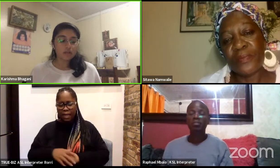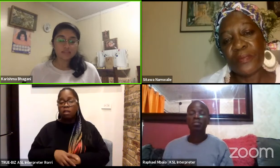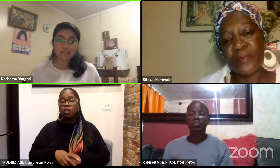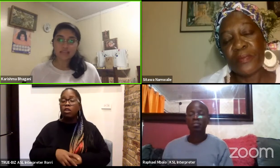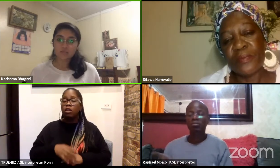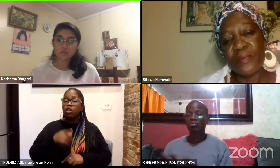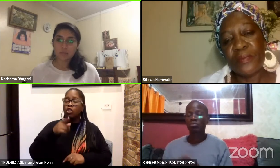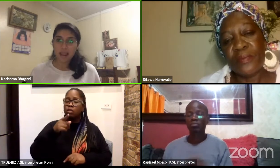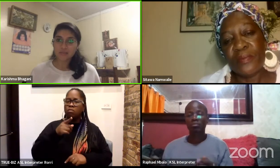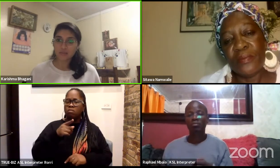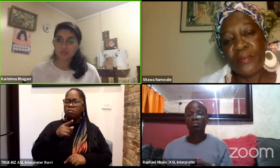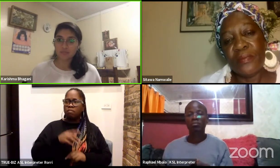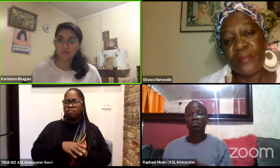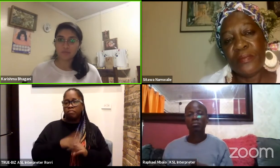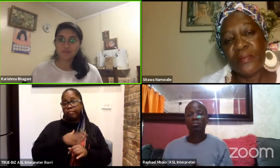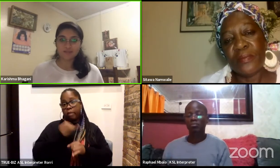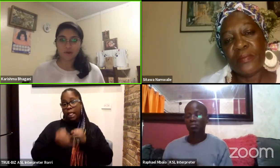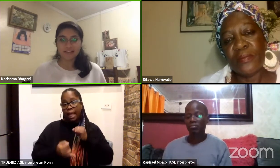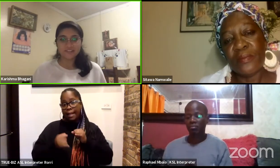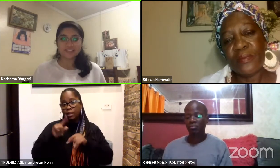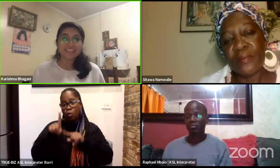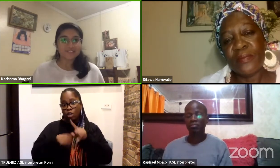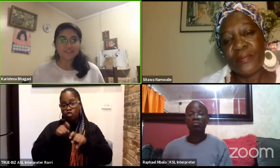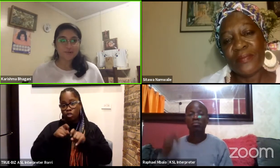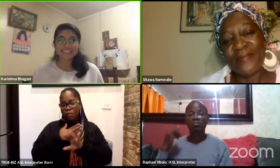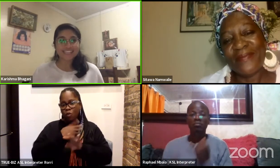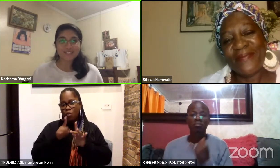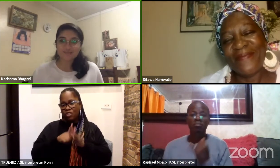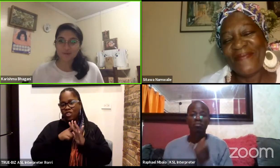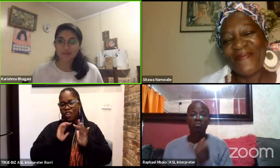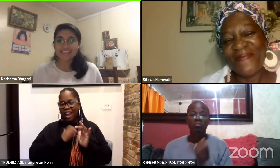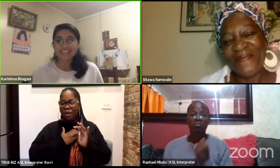This, I guess, will be my last question before we move into our little gift presentation moment,